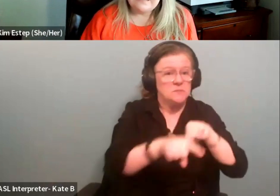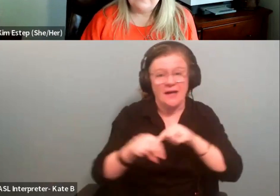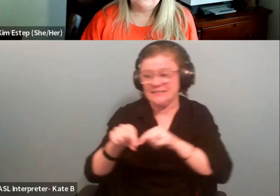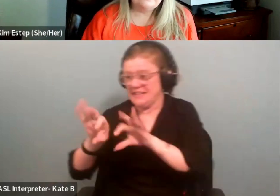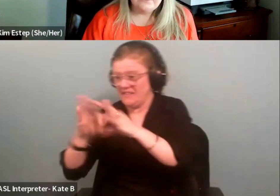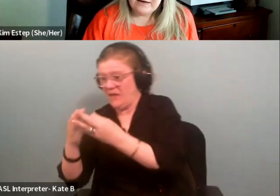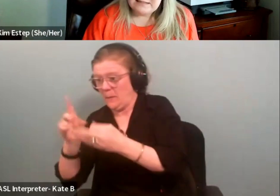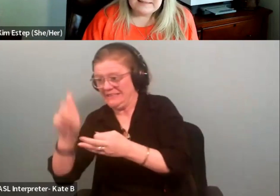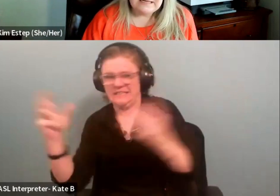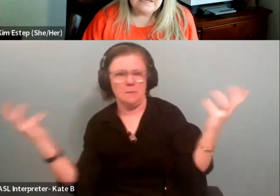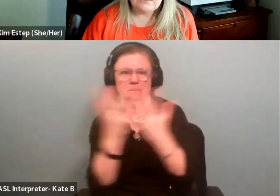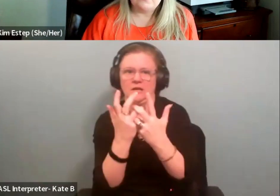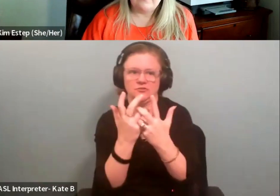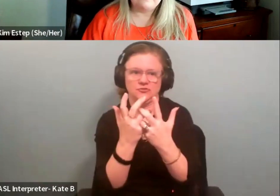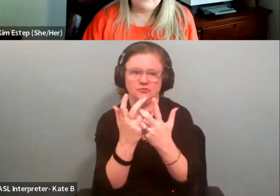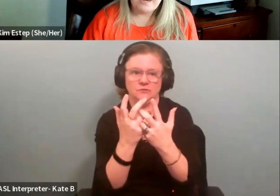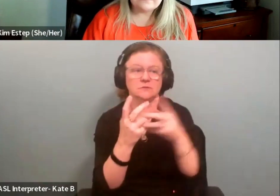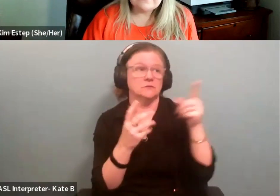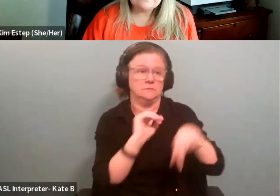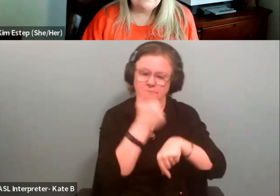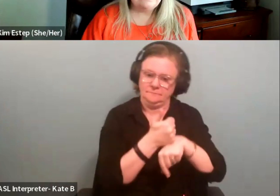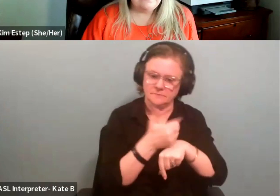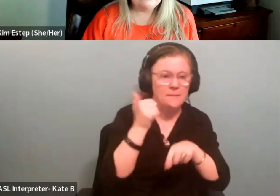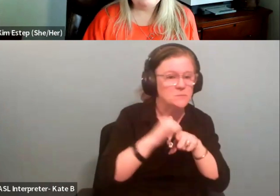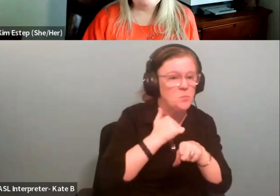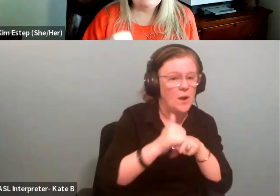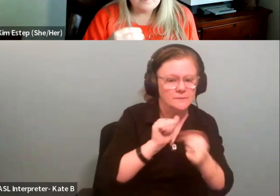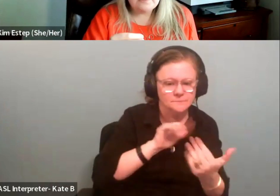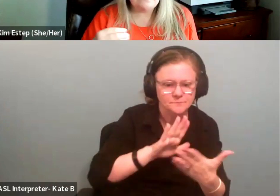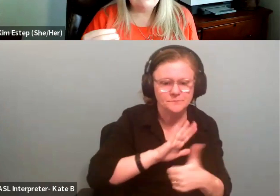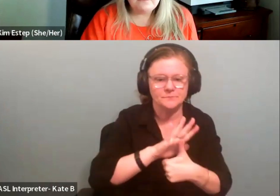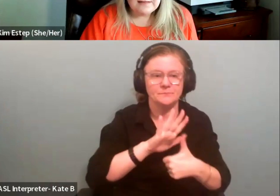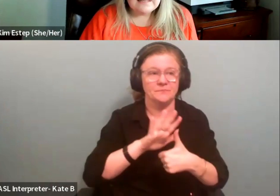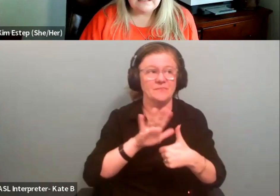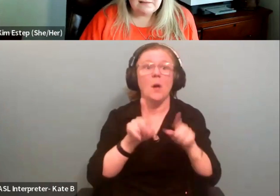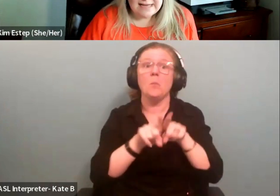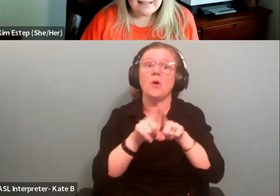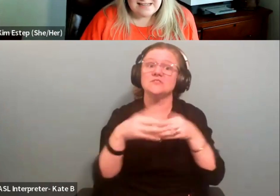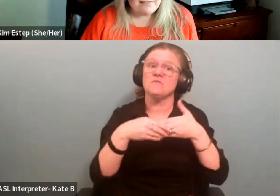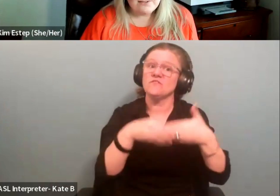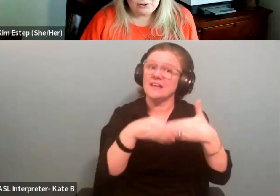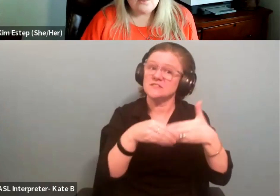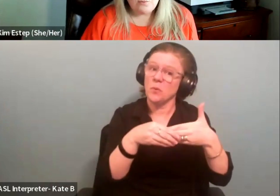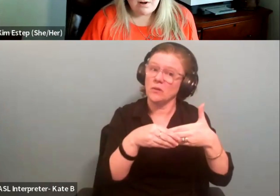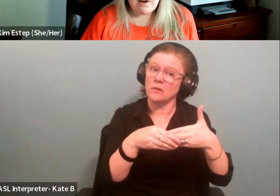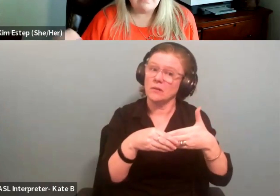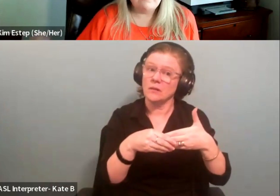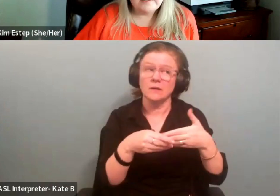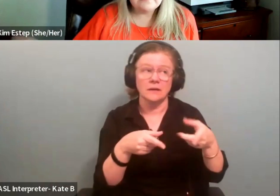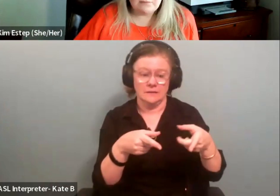set clear expectations around the practice, they have to be nimble enough to let staff do the work of building